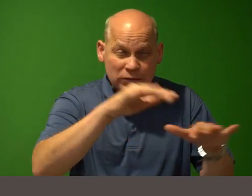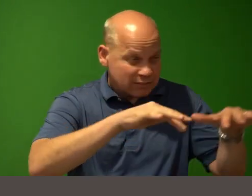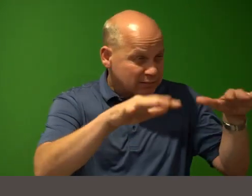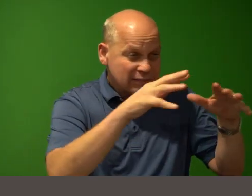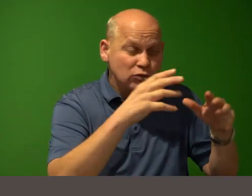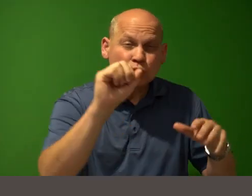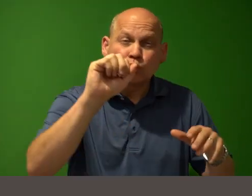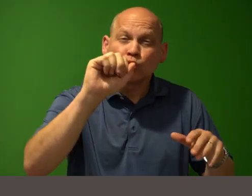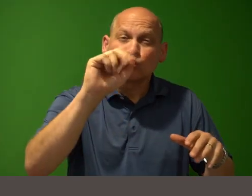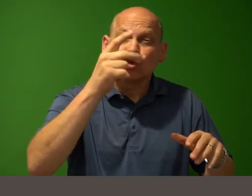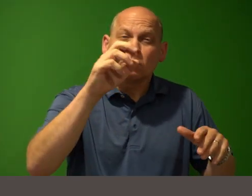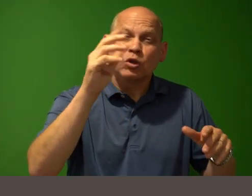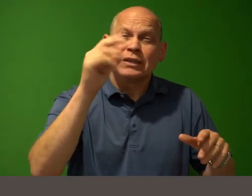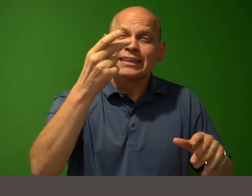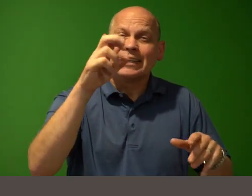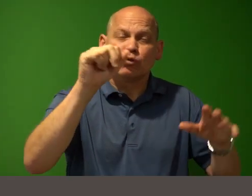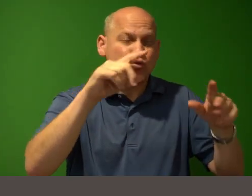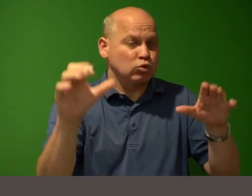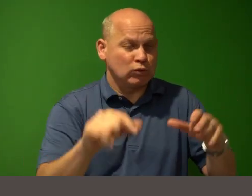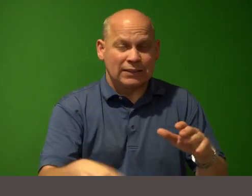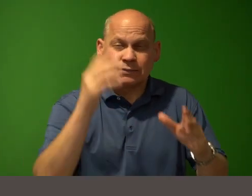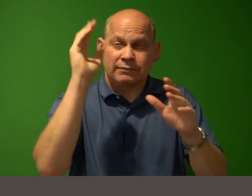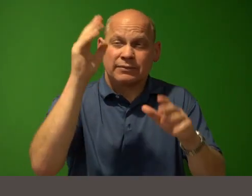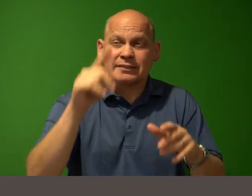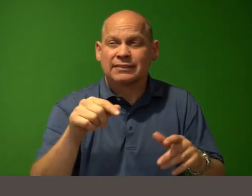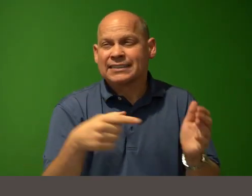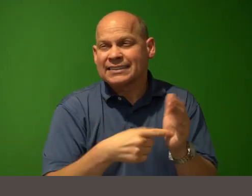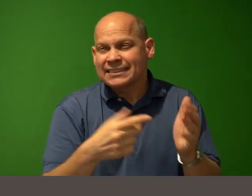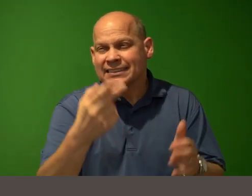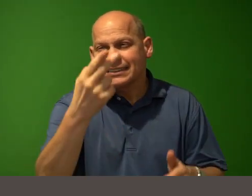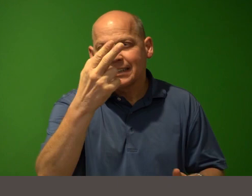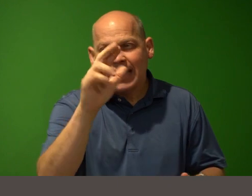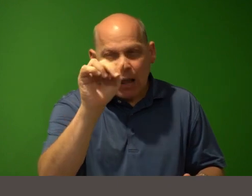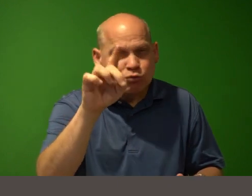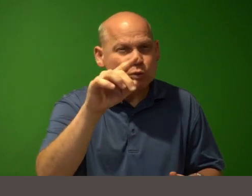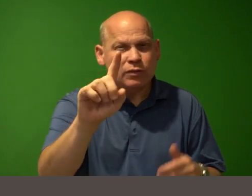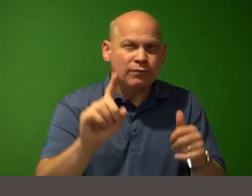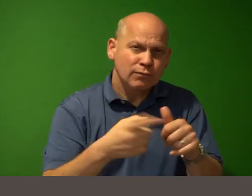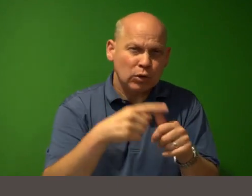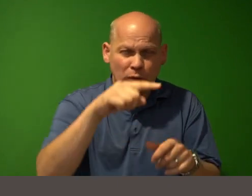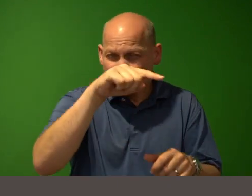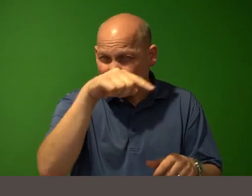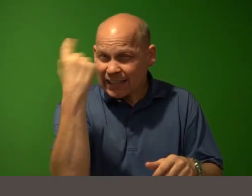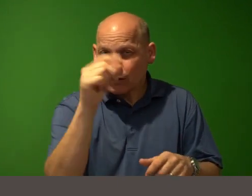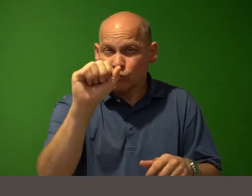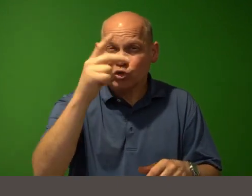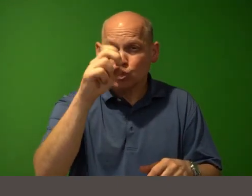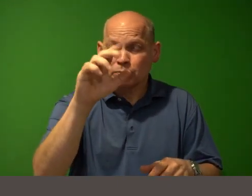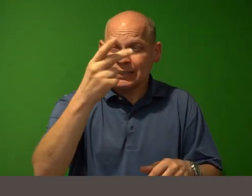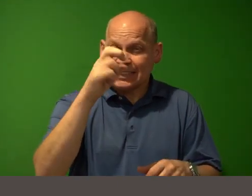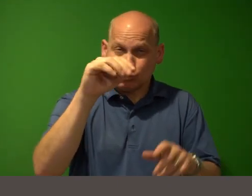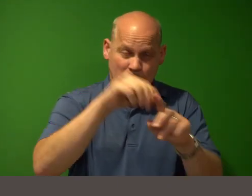talk. This is the Herald. He is the first black superhero in DC. His real name is Mal Duncan